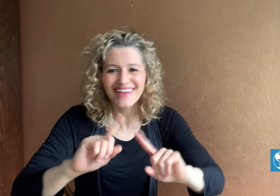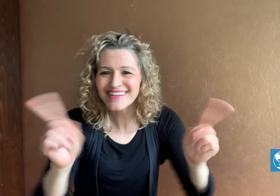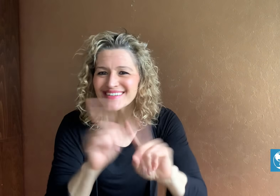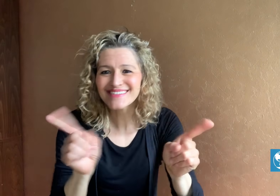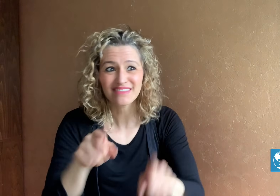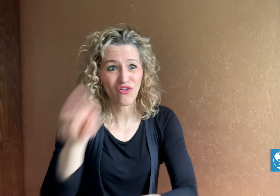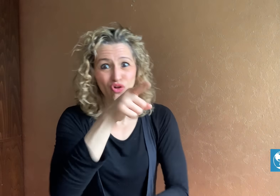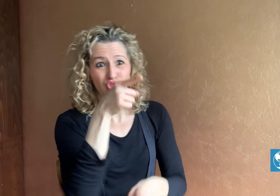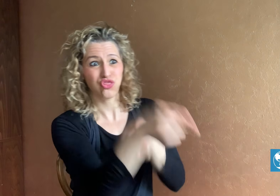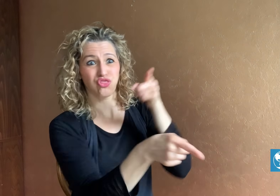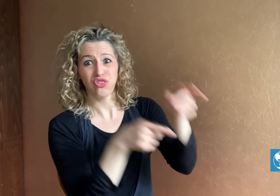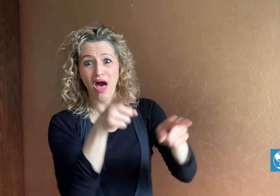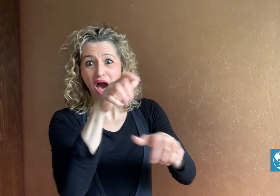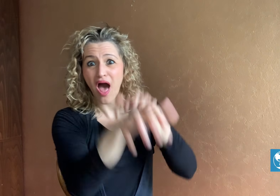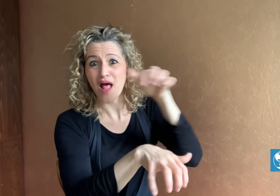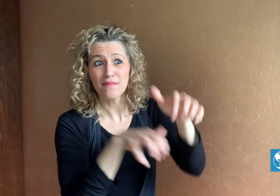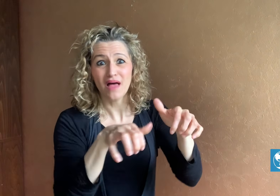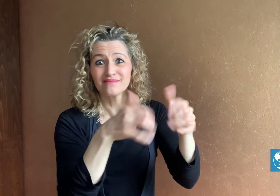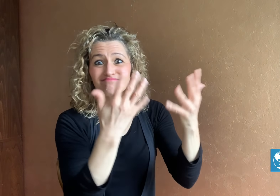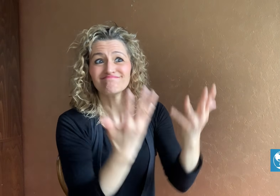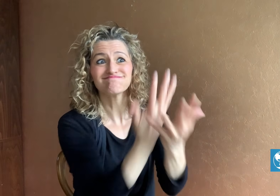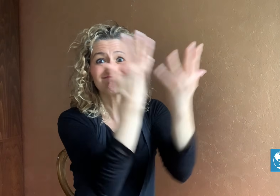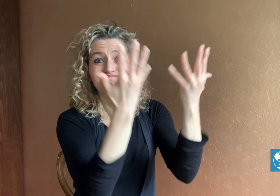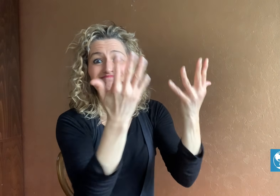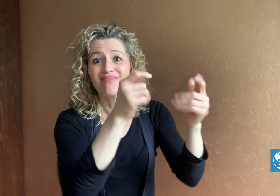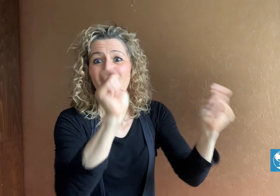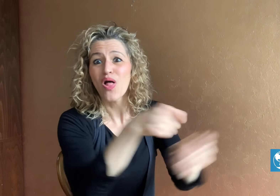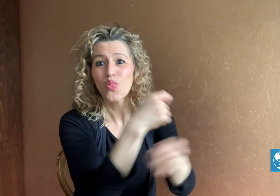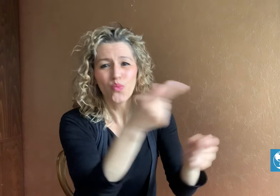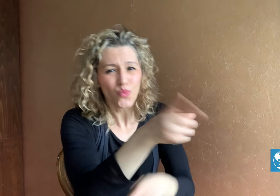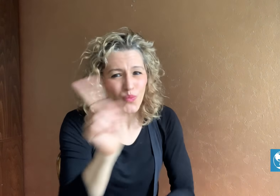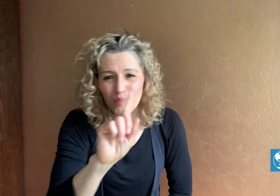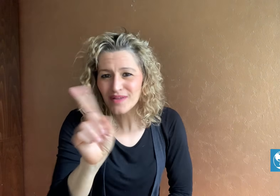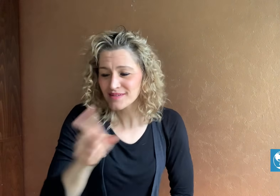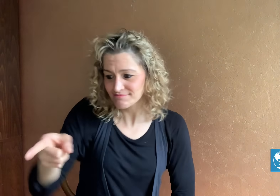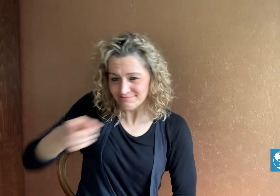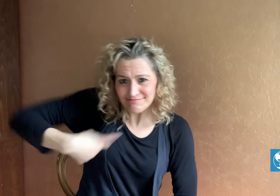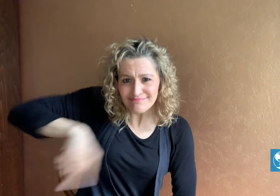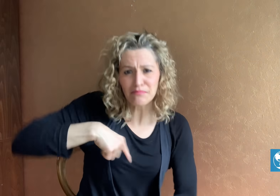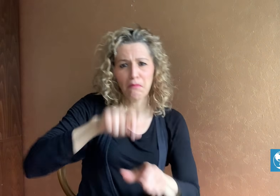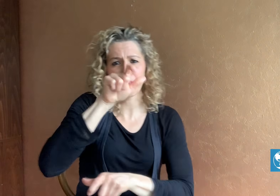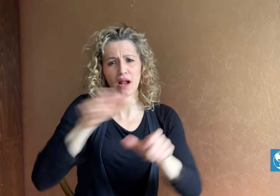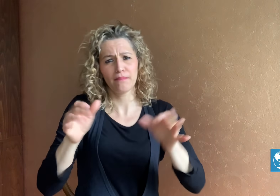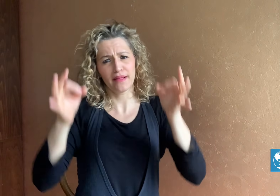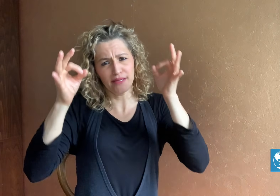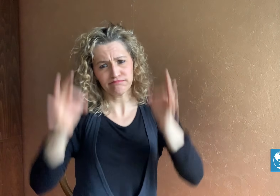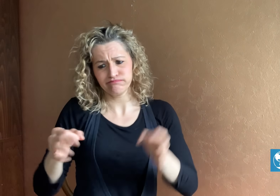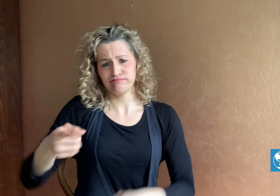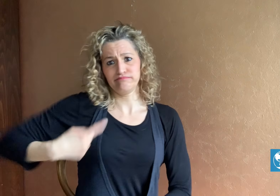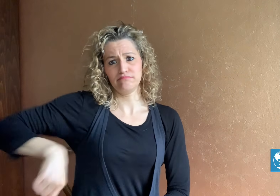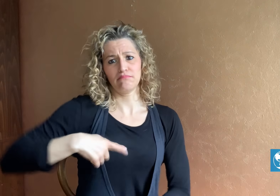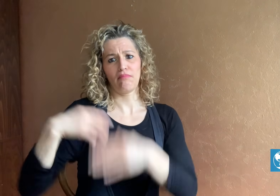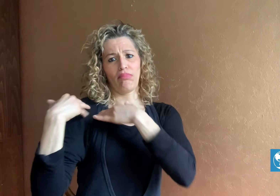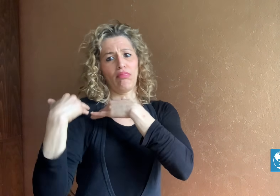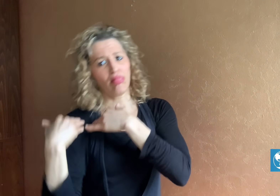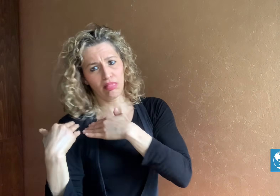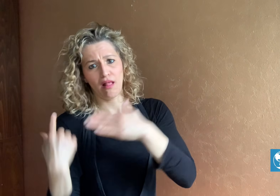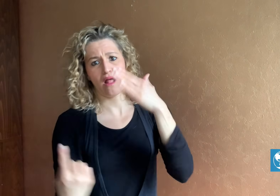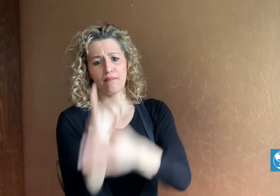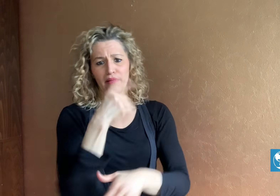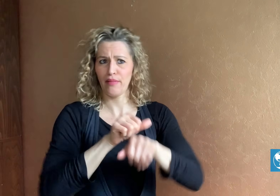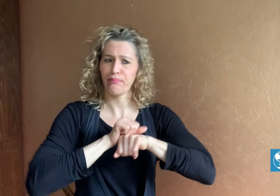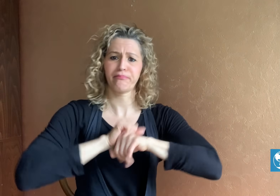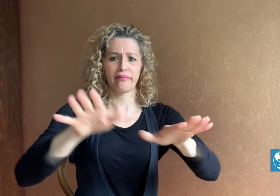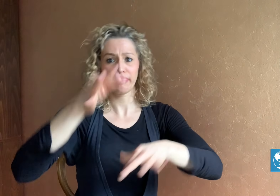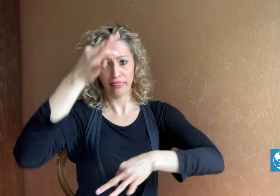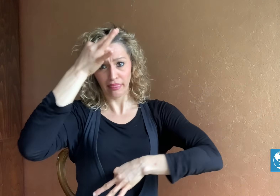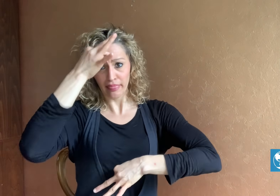we specifically are responsible for the pandemic due